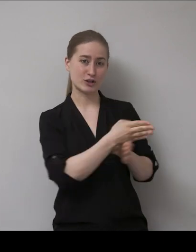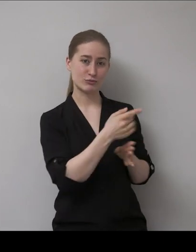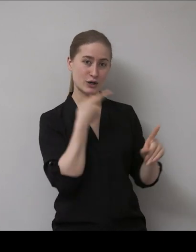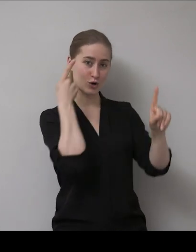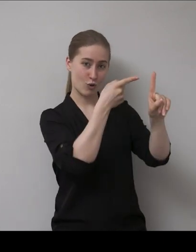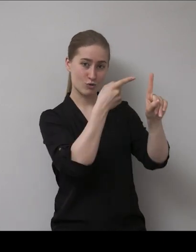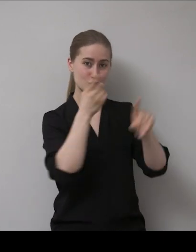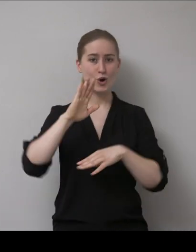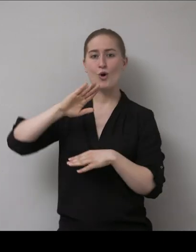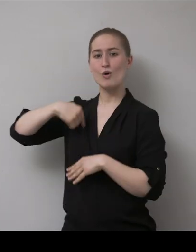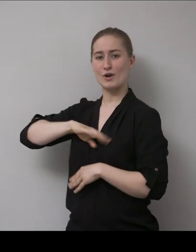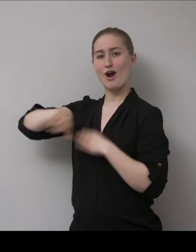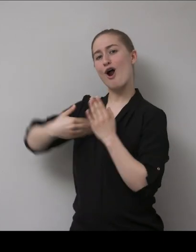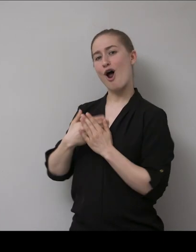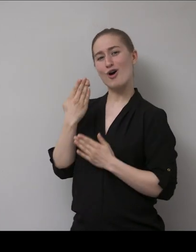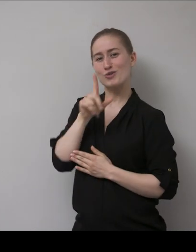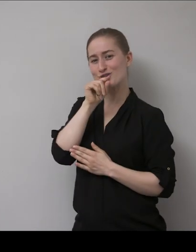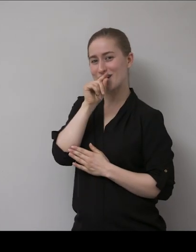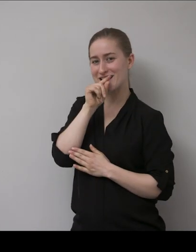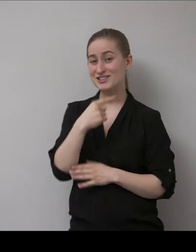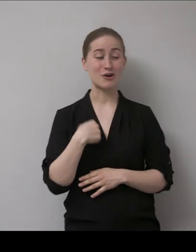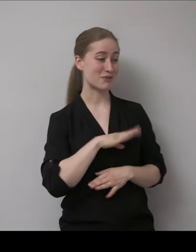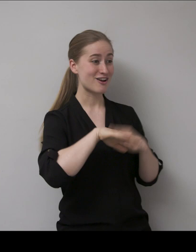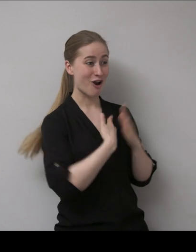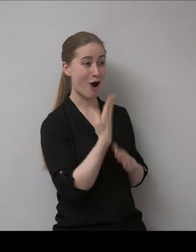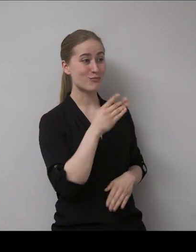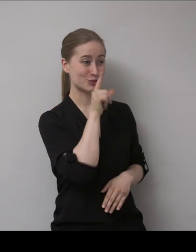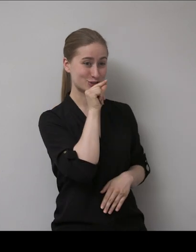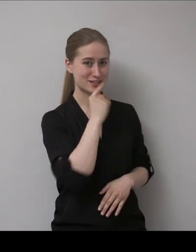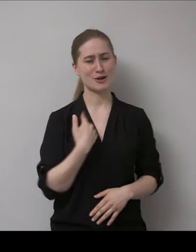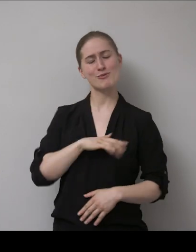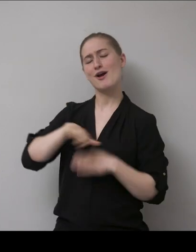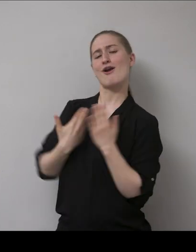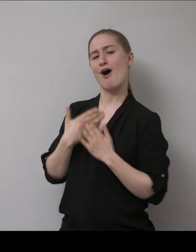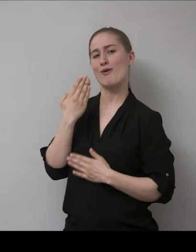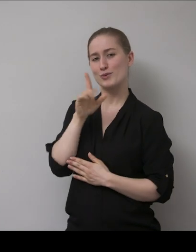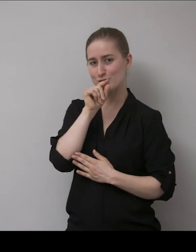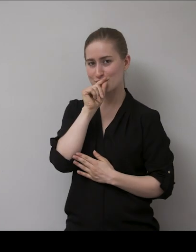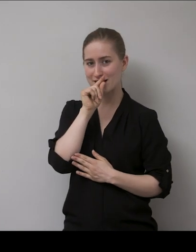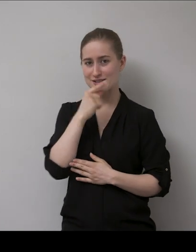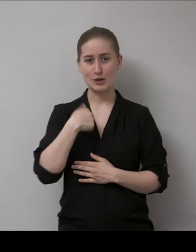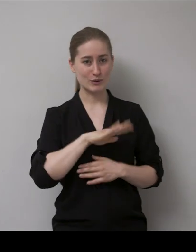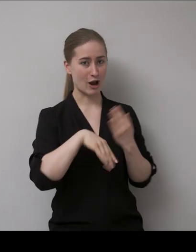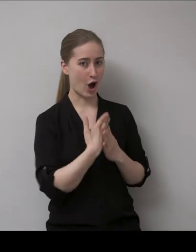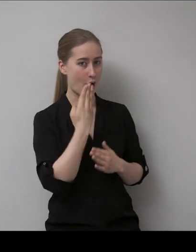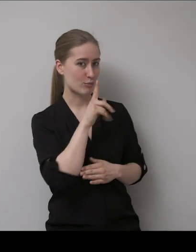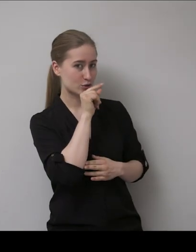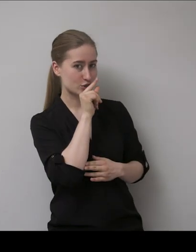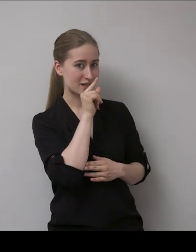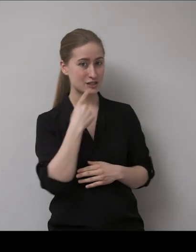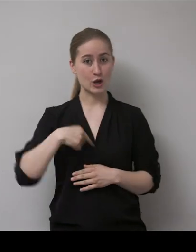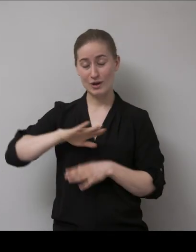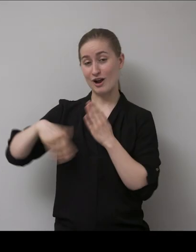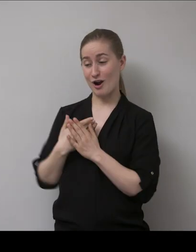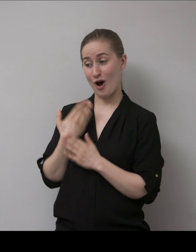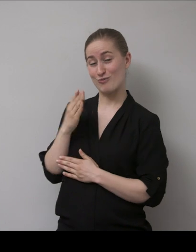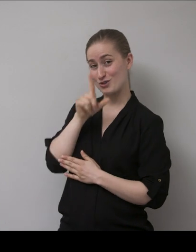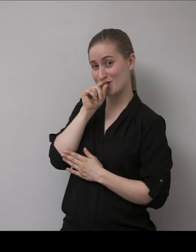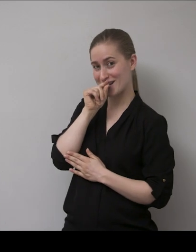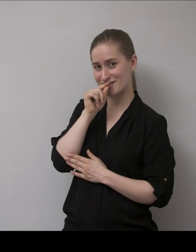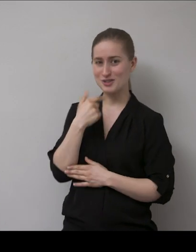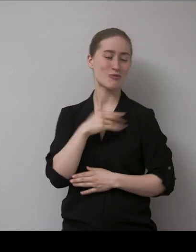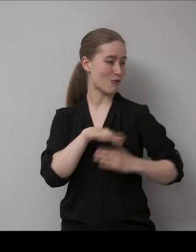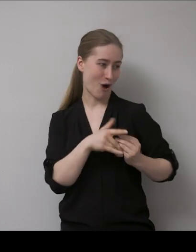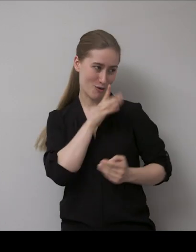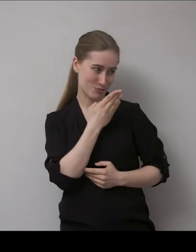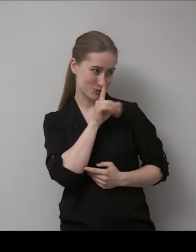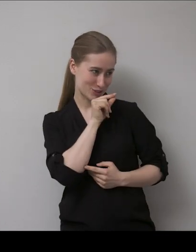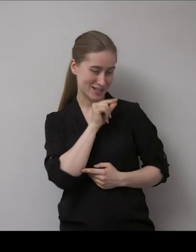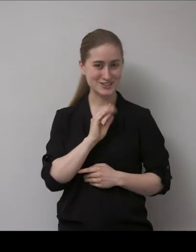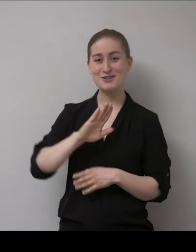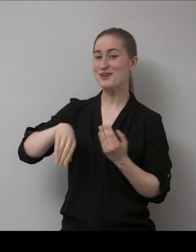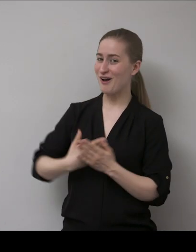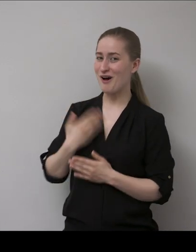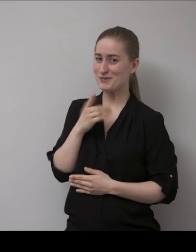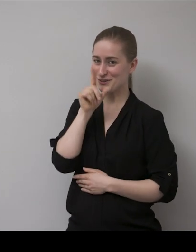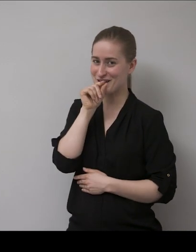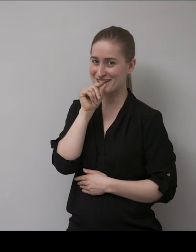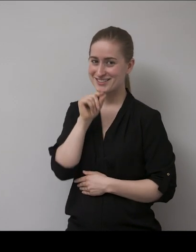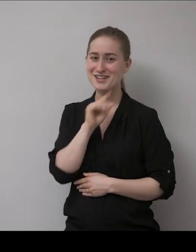We are all Blue Jays.